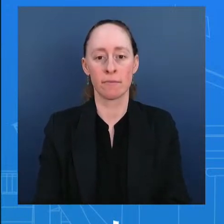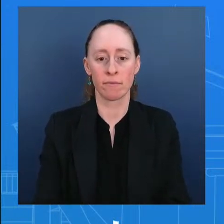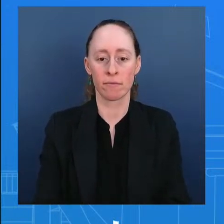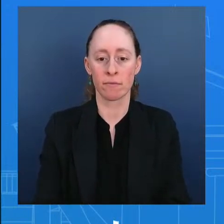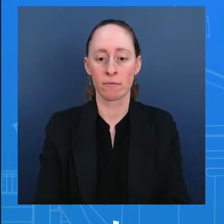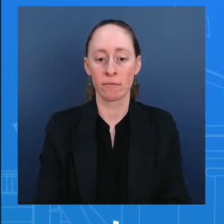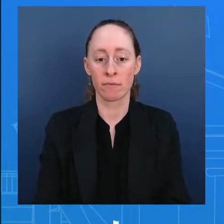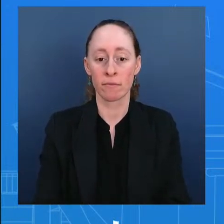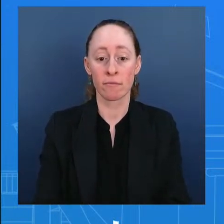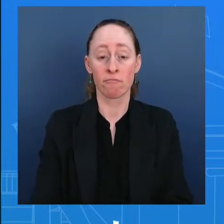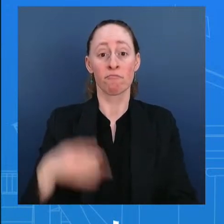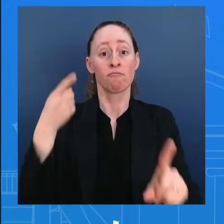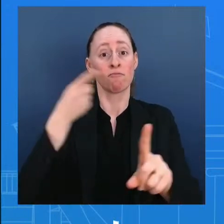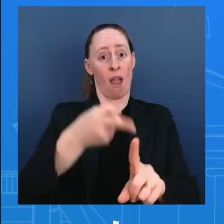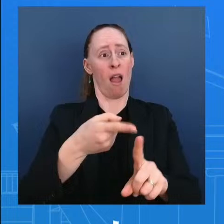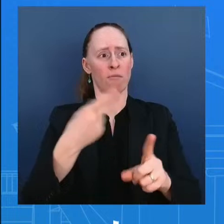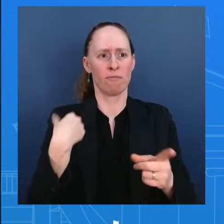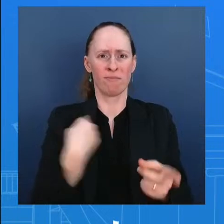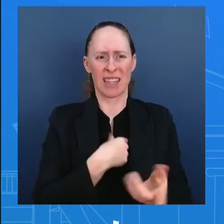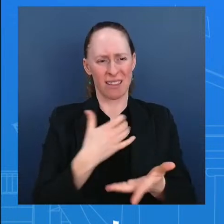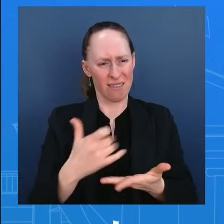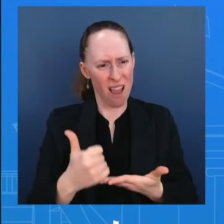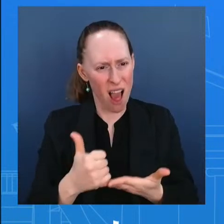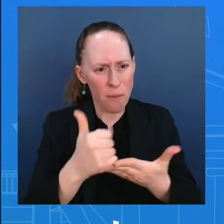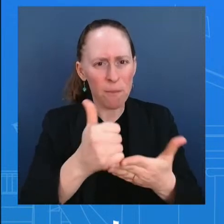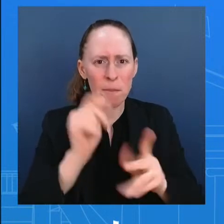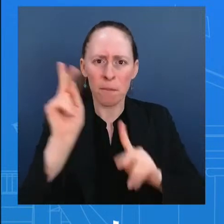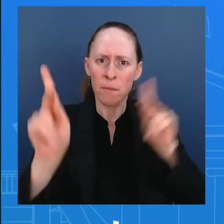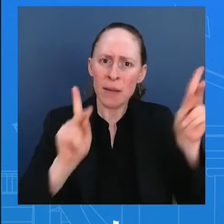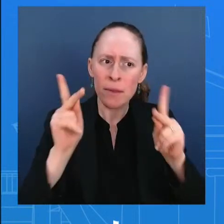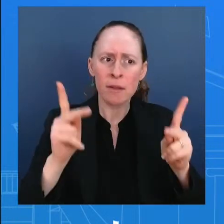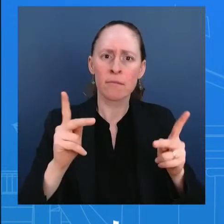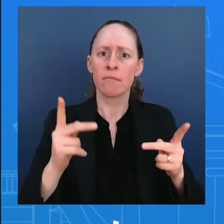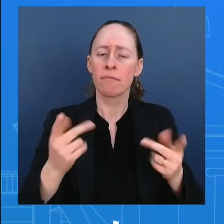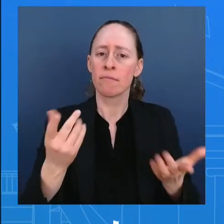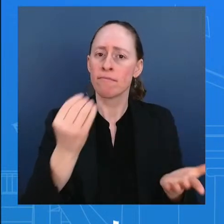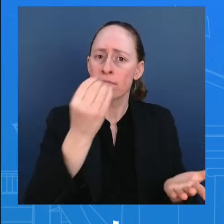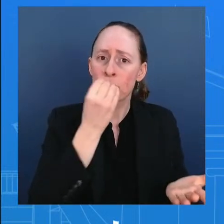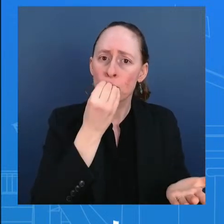we continue, certainly, to be concerned of the lack of humanitarian assistance.